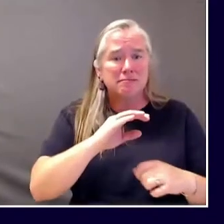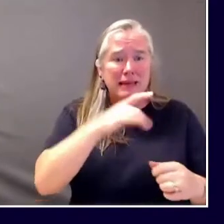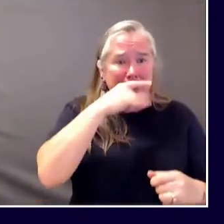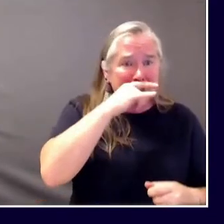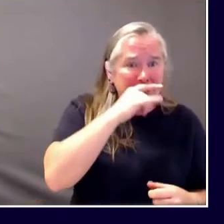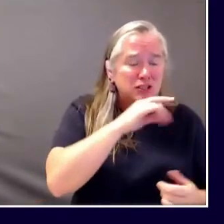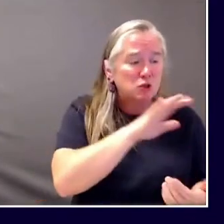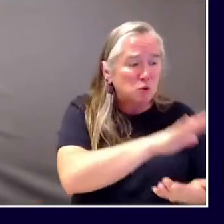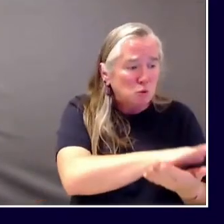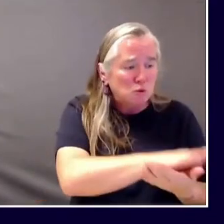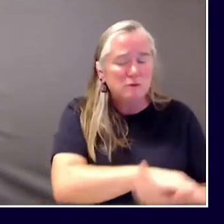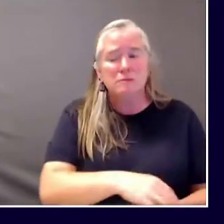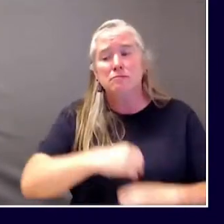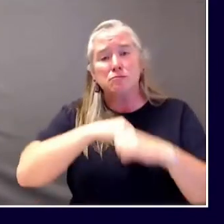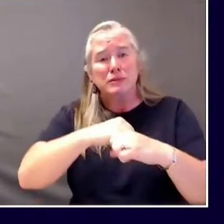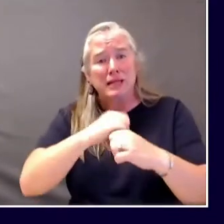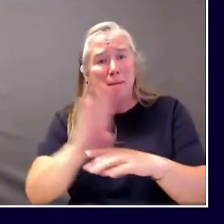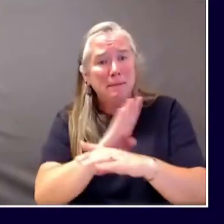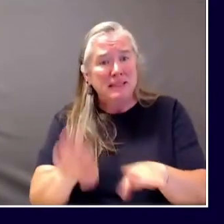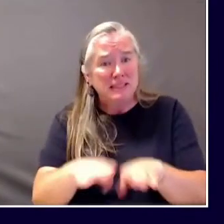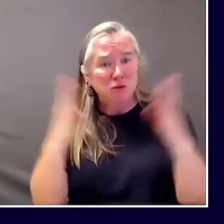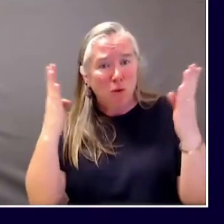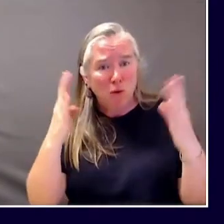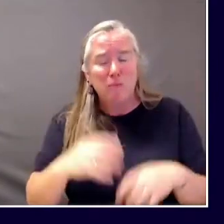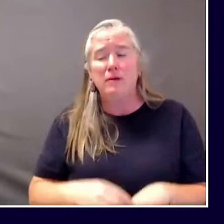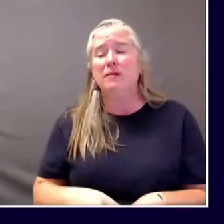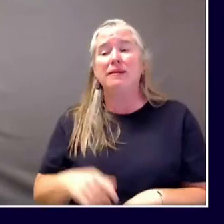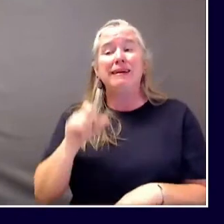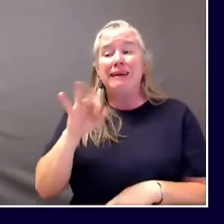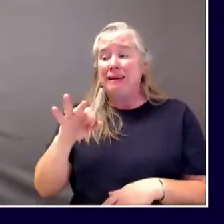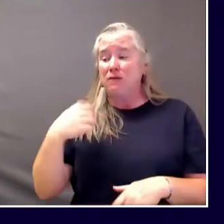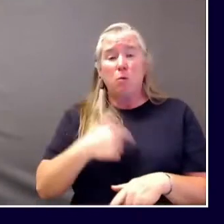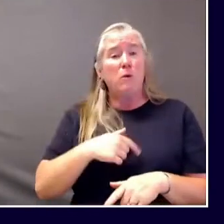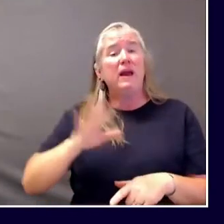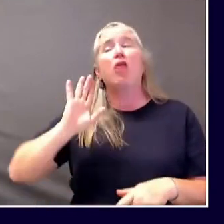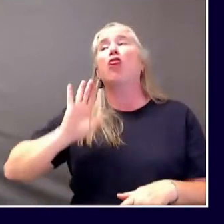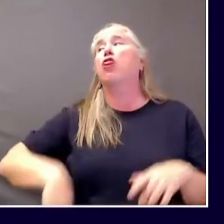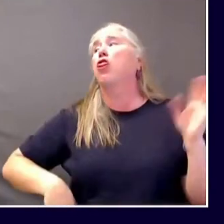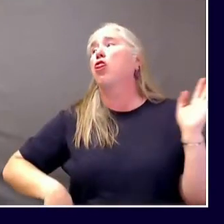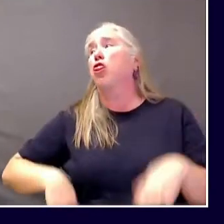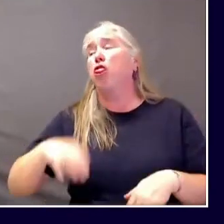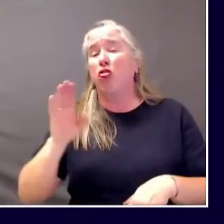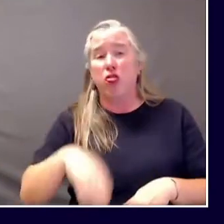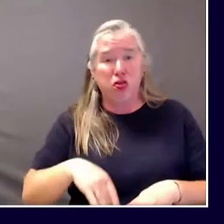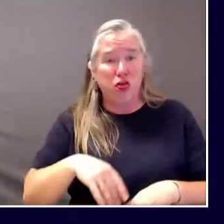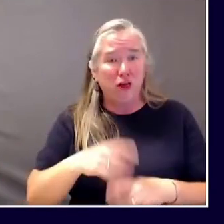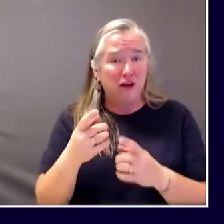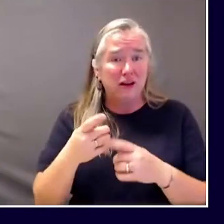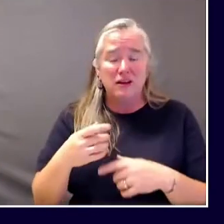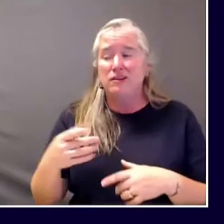if we do not maintain physical distancing